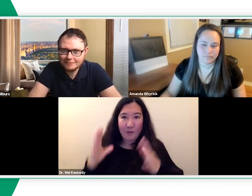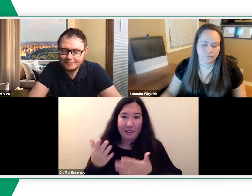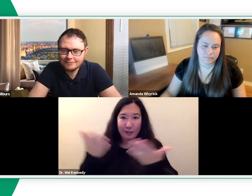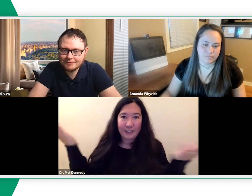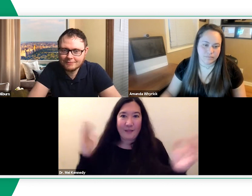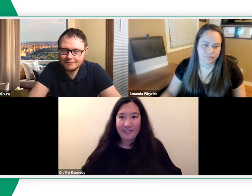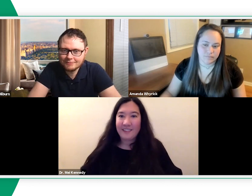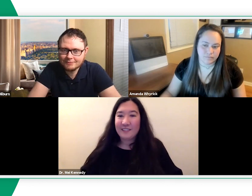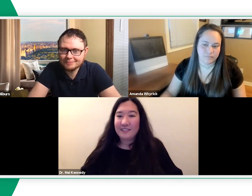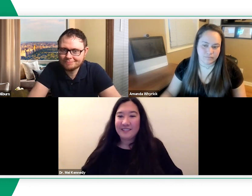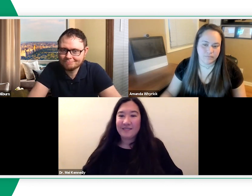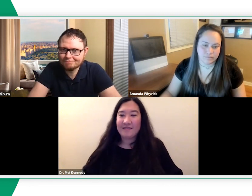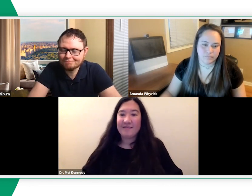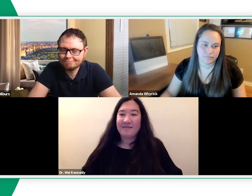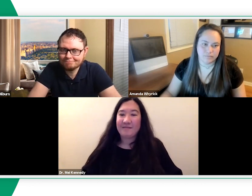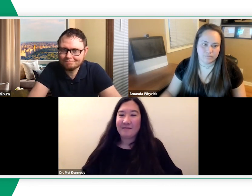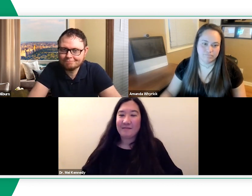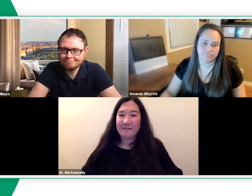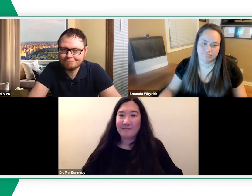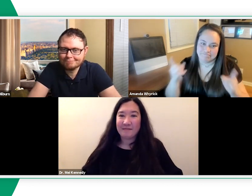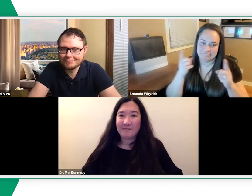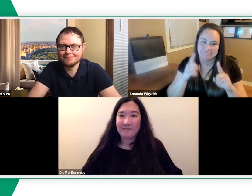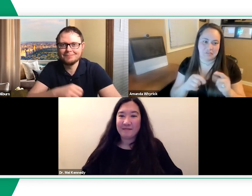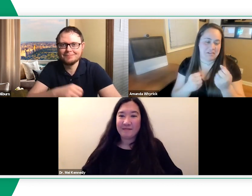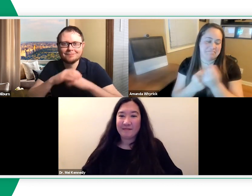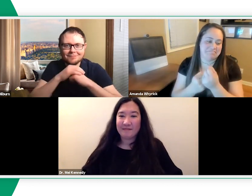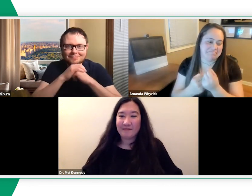toolkit. It's a wonderful resource for all teachers and educators out there.